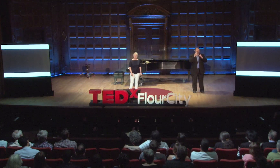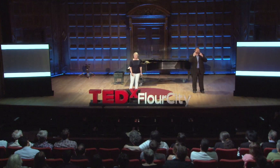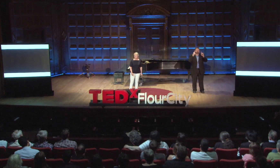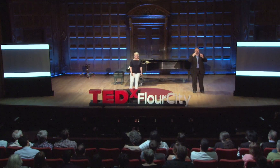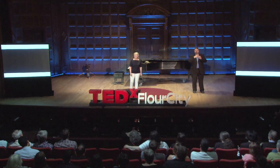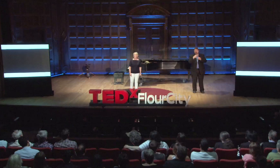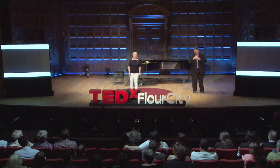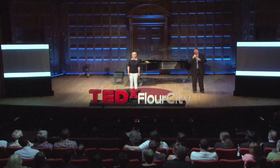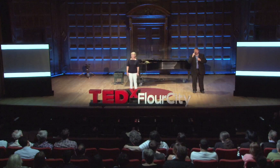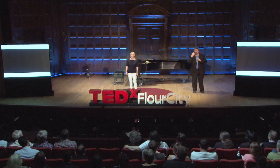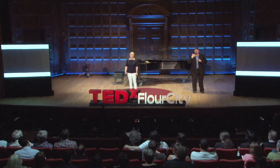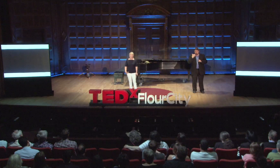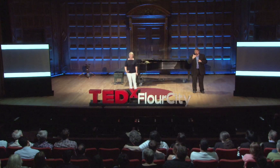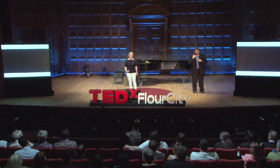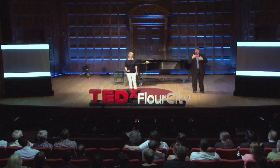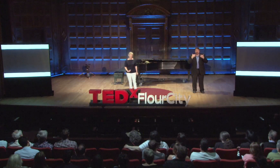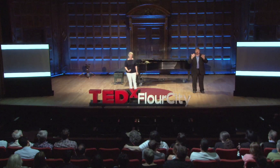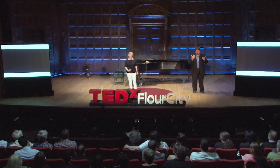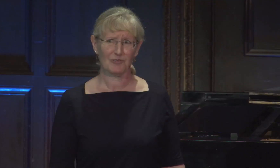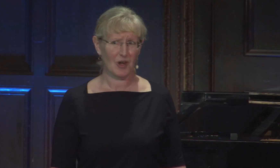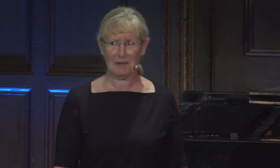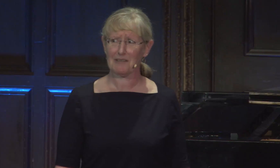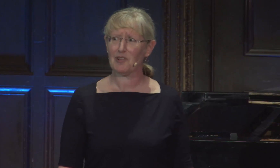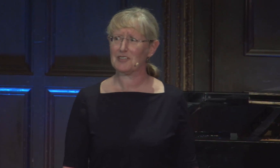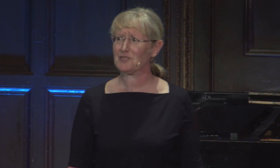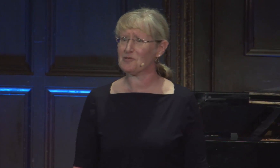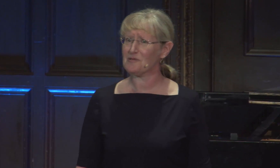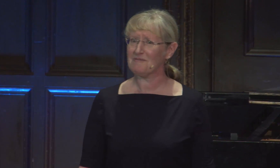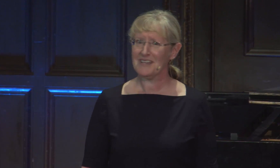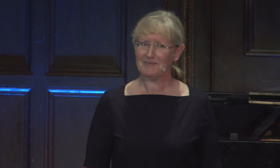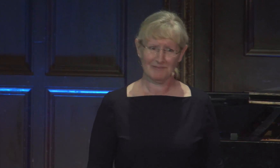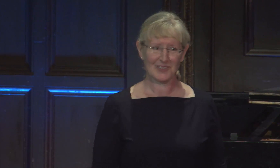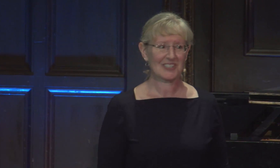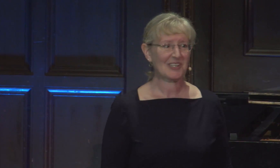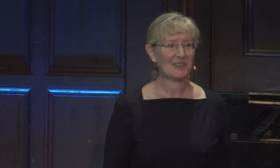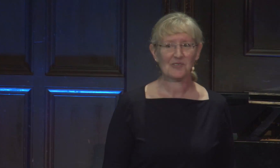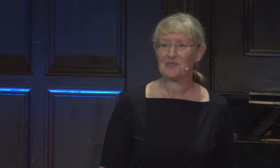I'll end with the encounter that led me to drop out of law school, learn to cue,